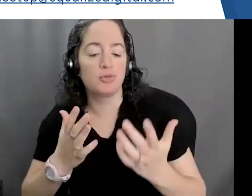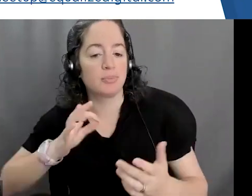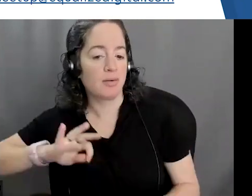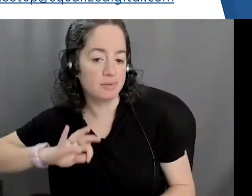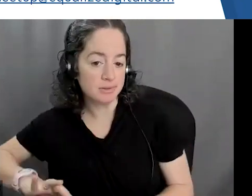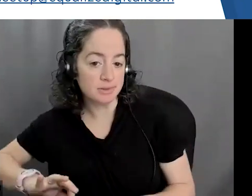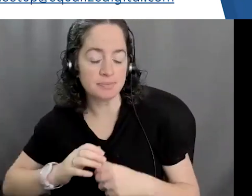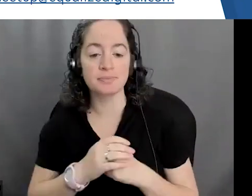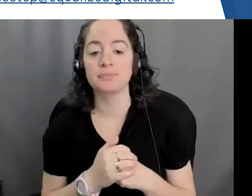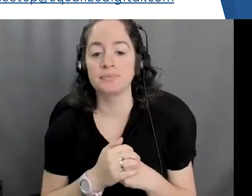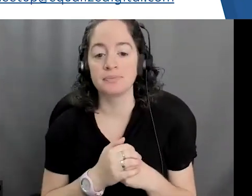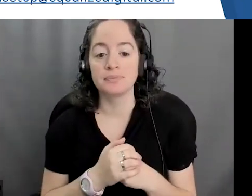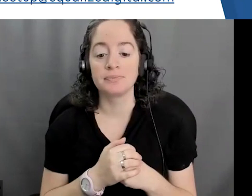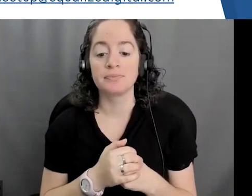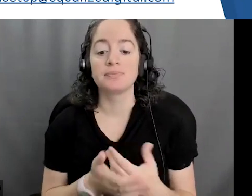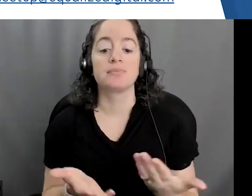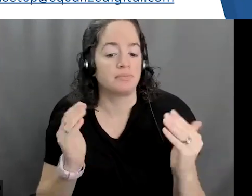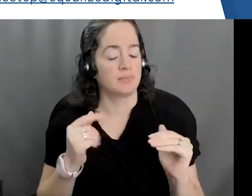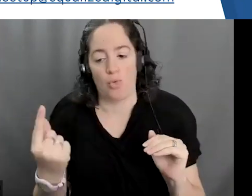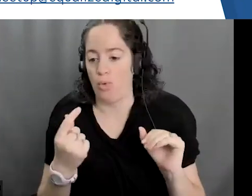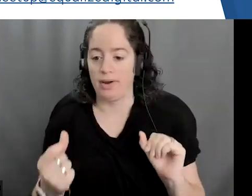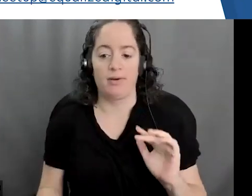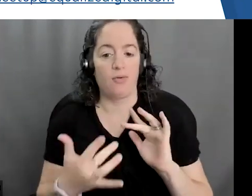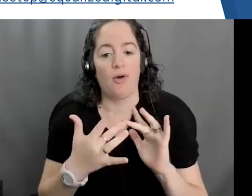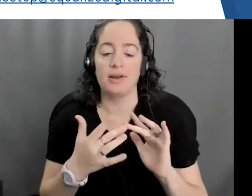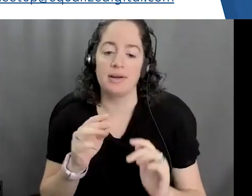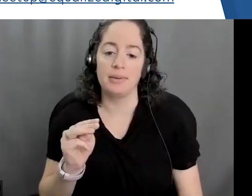You can contact us at meetup@equalizedigital.com,